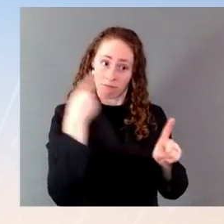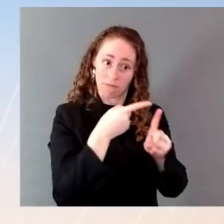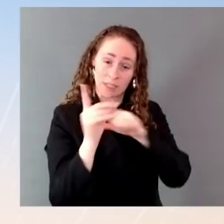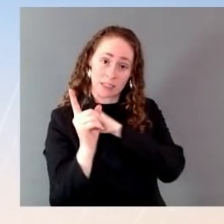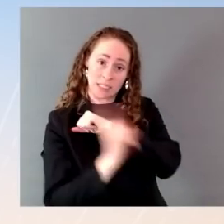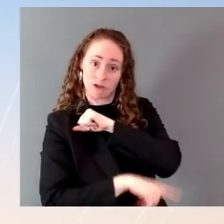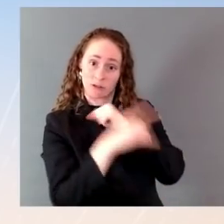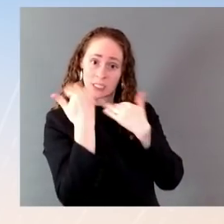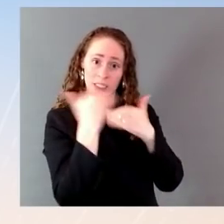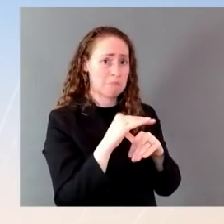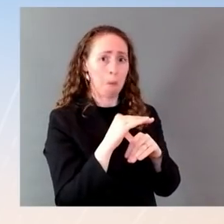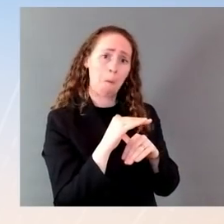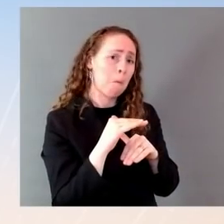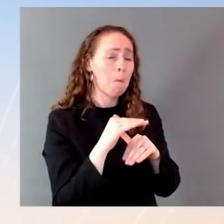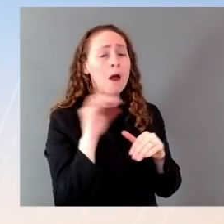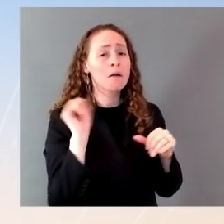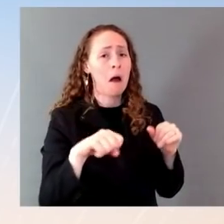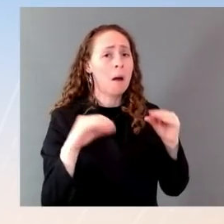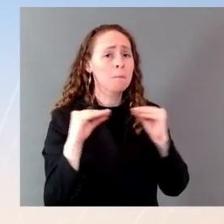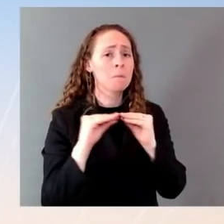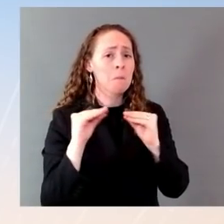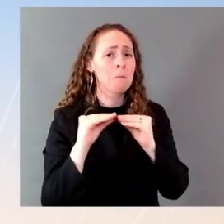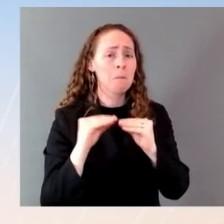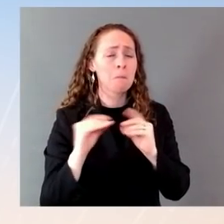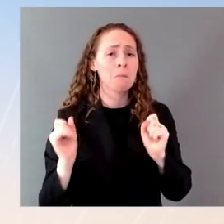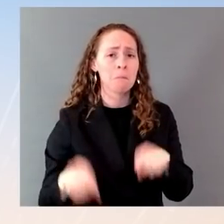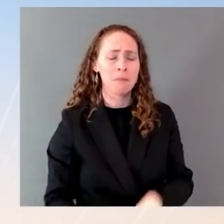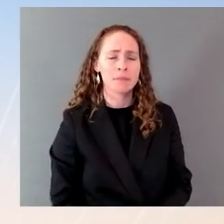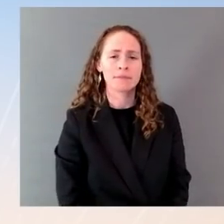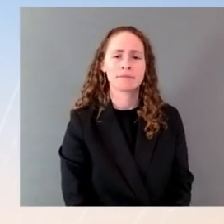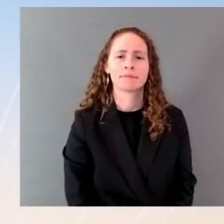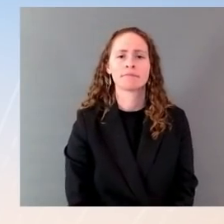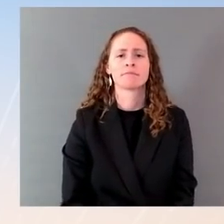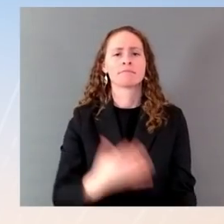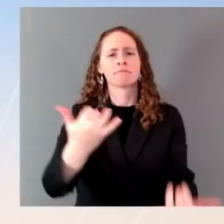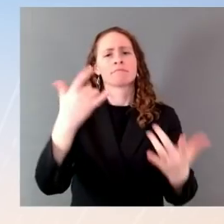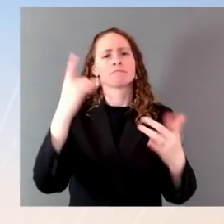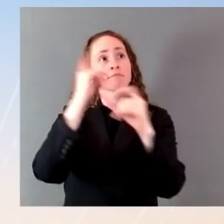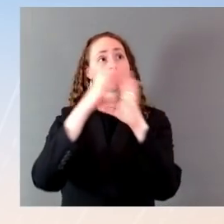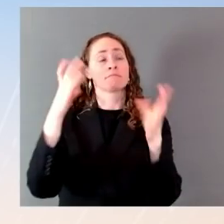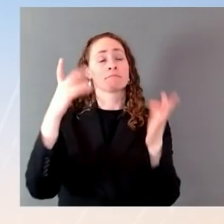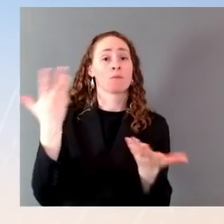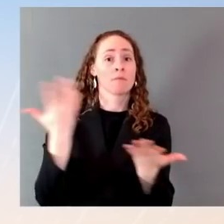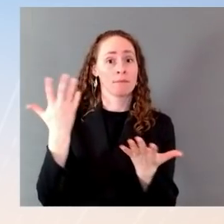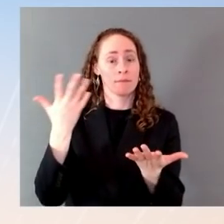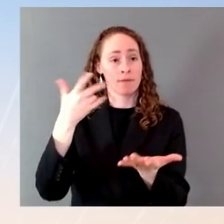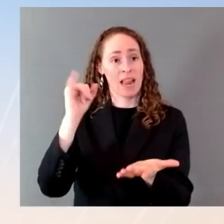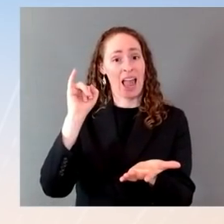is going to be a greater menace in partnerships with its proxies than Iran without one. And so it is our determination